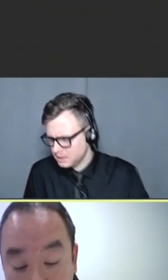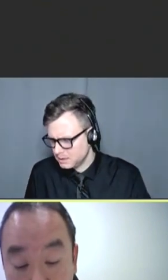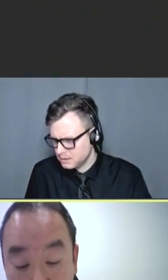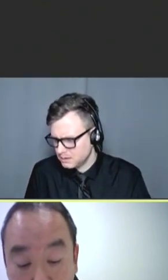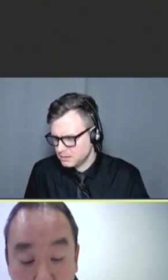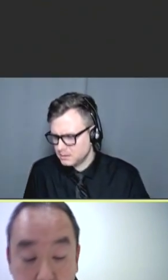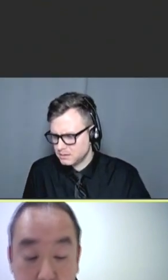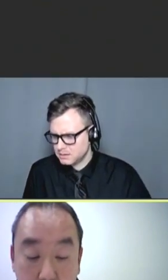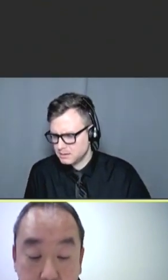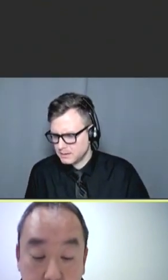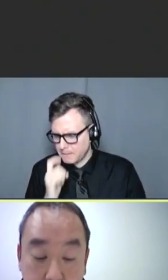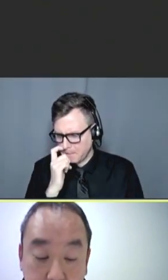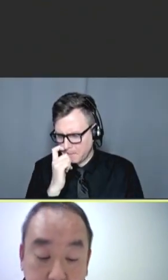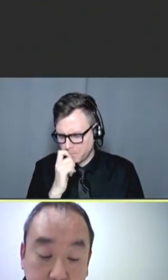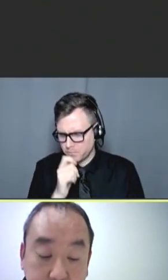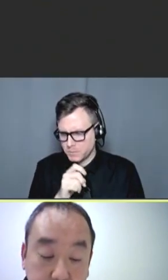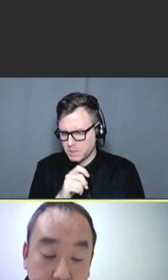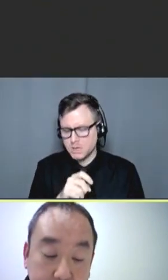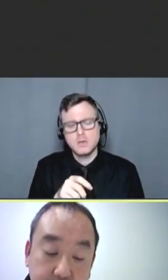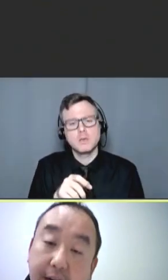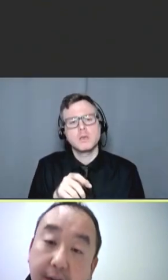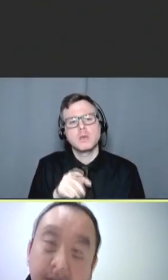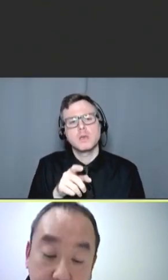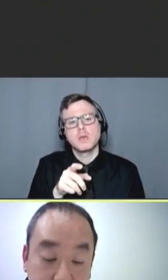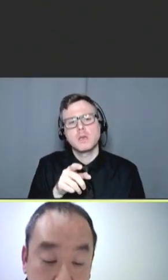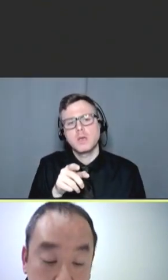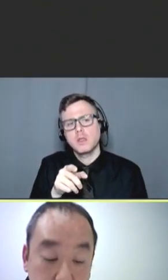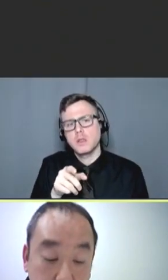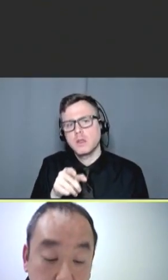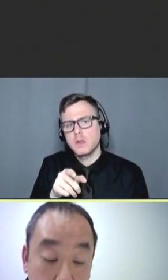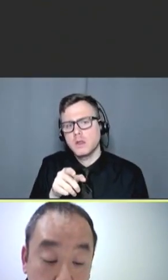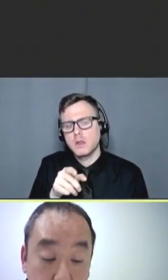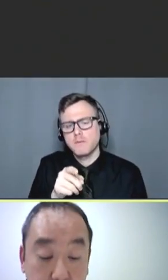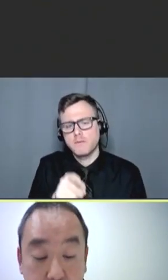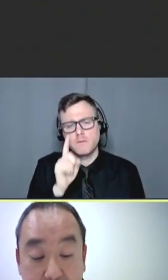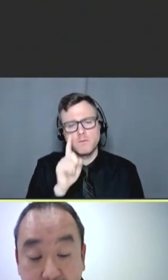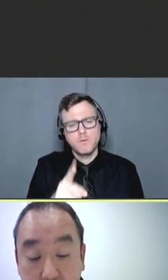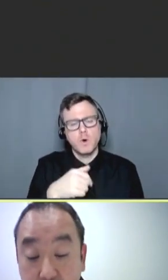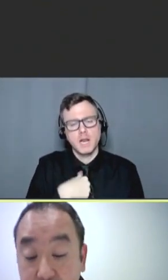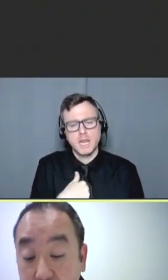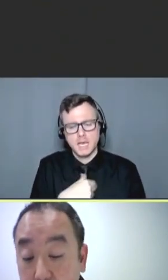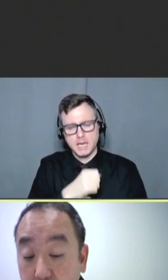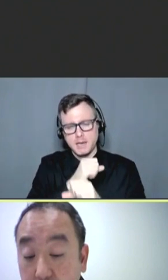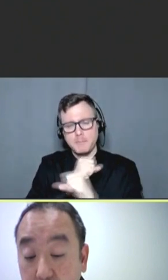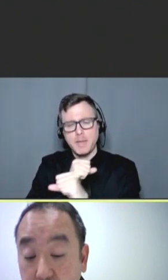Knowing that barriers to successful action in vaccination include vaccine availability and